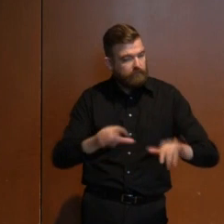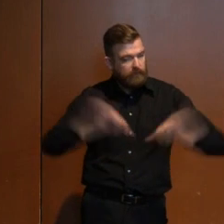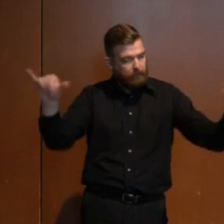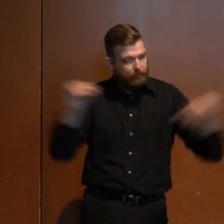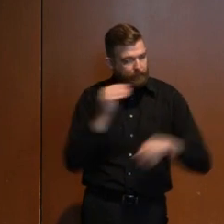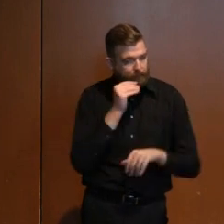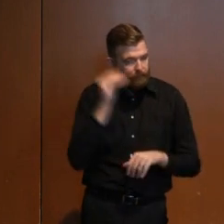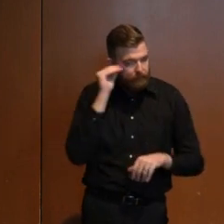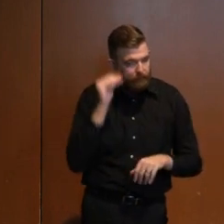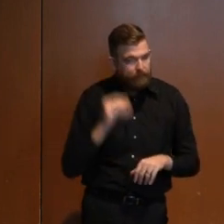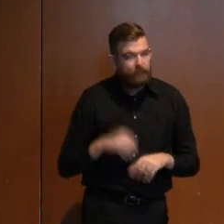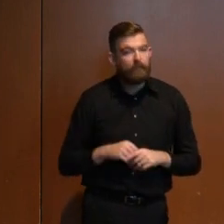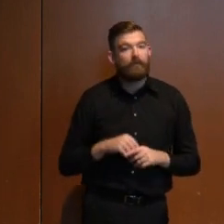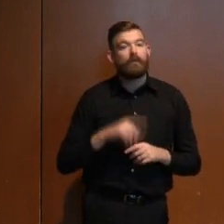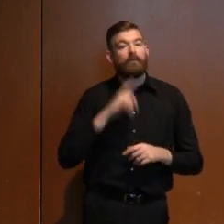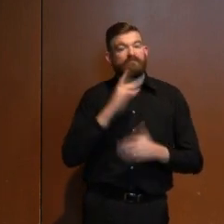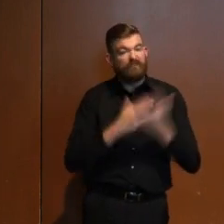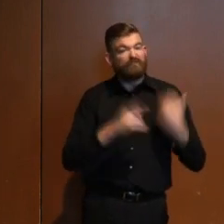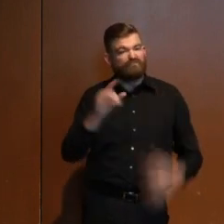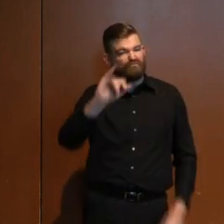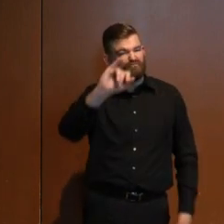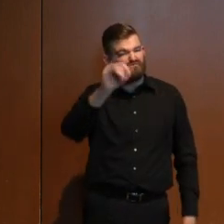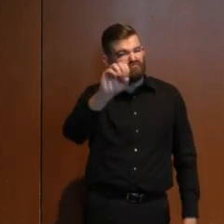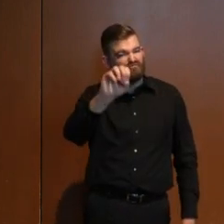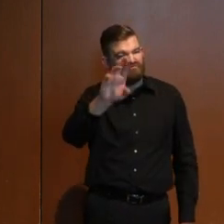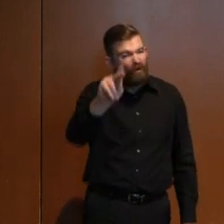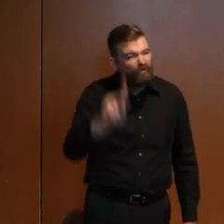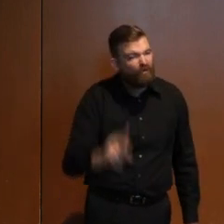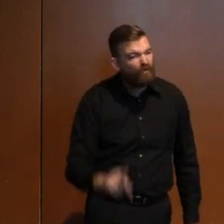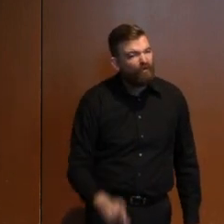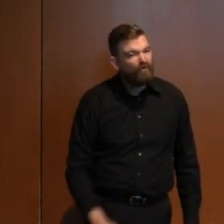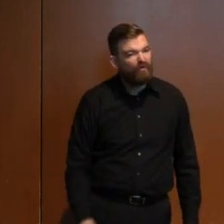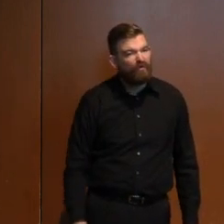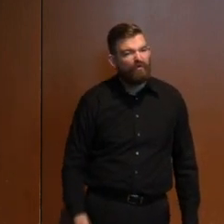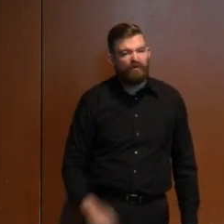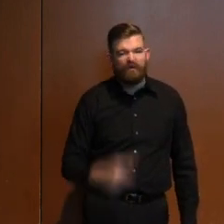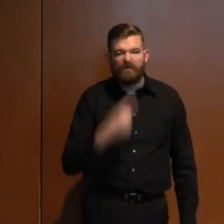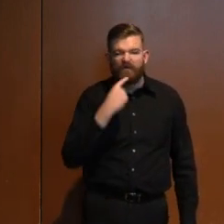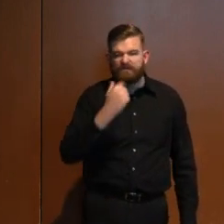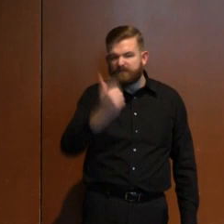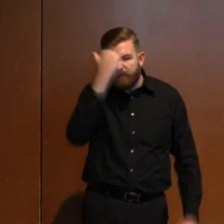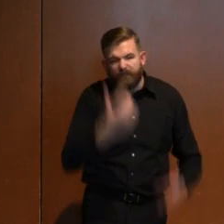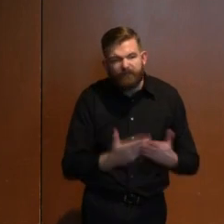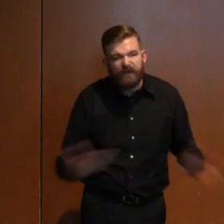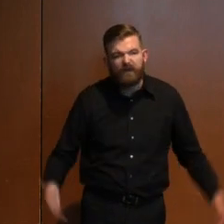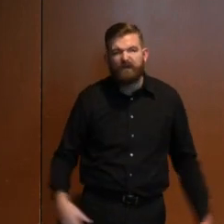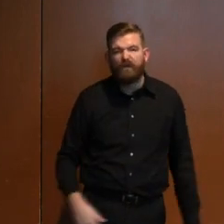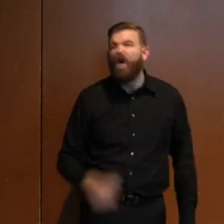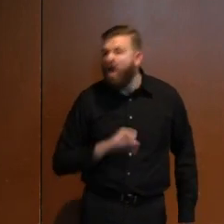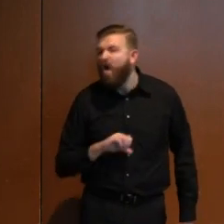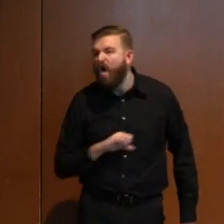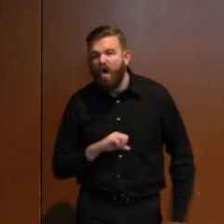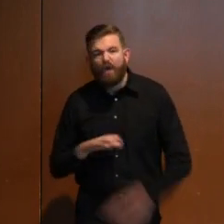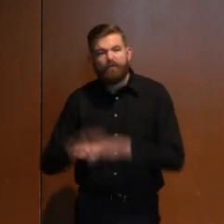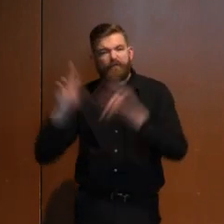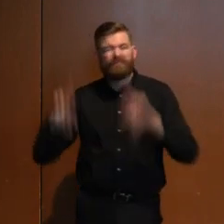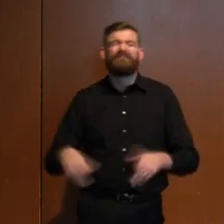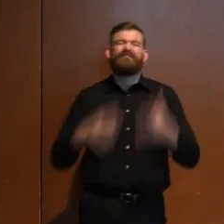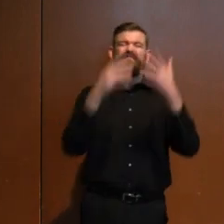BUT IF WE DO HAVE THEM WE WANT TO PUT THEM UP IN LIGHTS. PARTICULARLY PEOPLE WHO ARE BEING JERKED AND SAYING STUPID